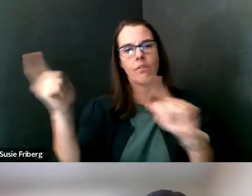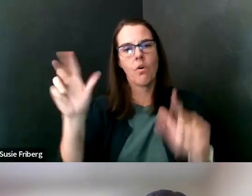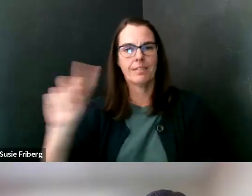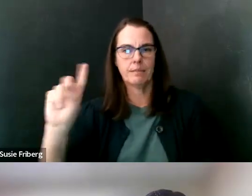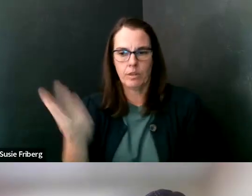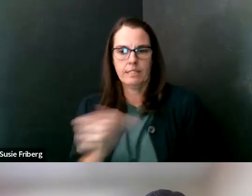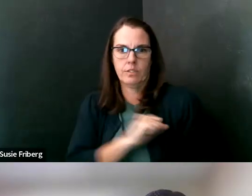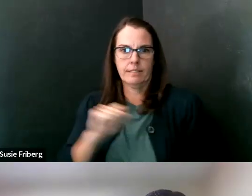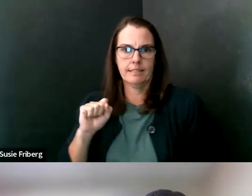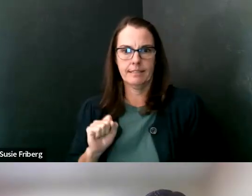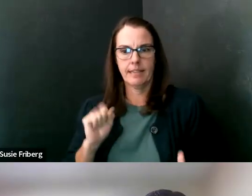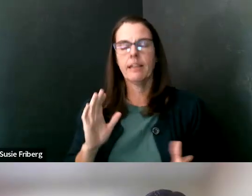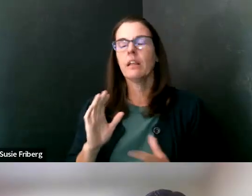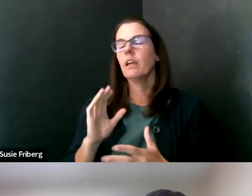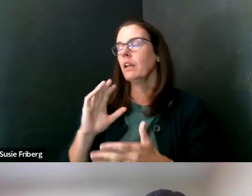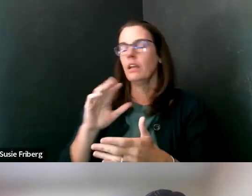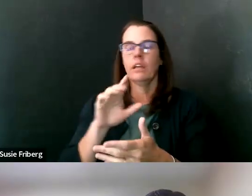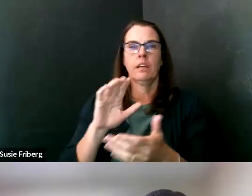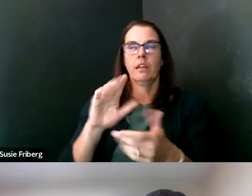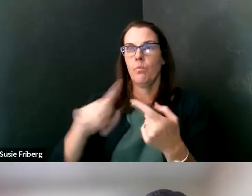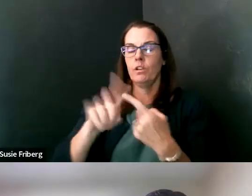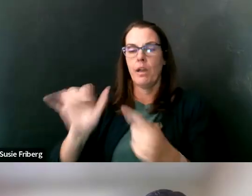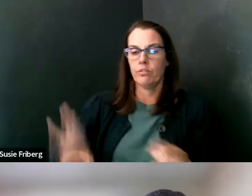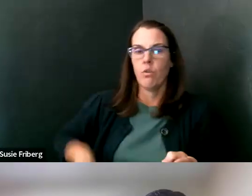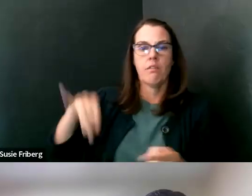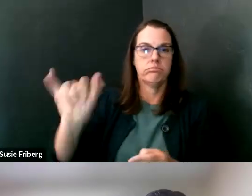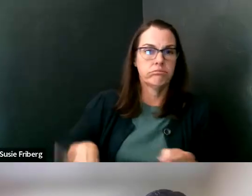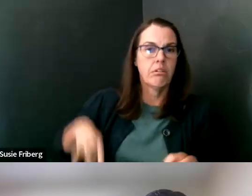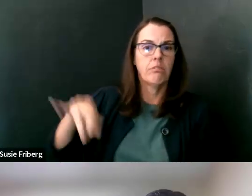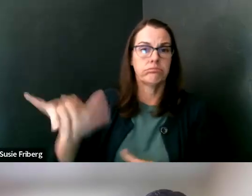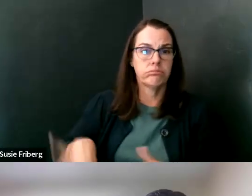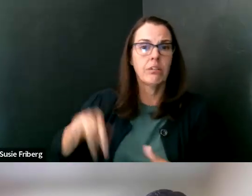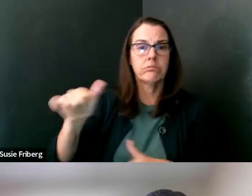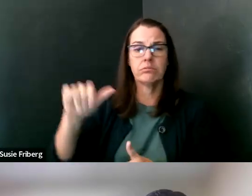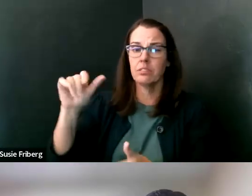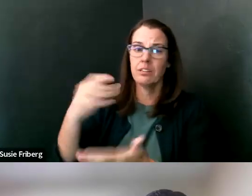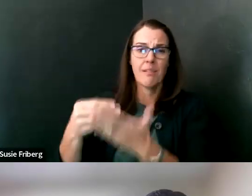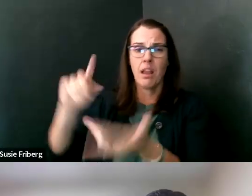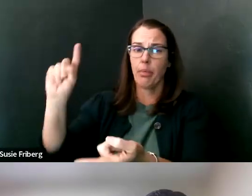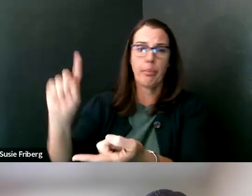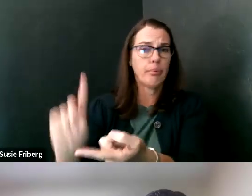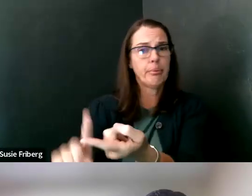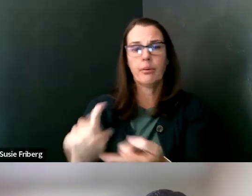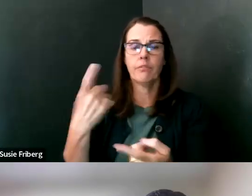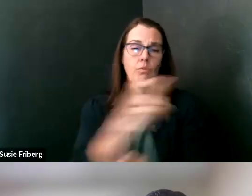just how crushing out-of-pocket costs are, um, for patients and for families. We know that families